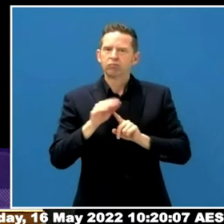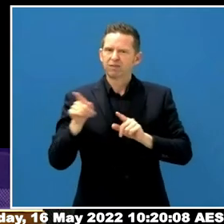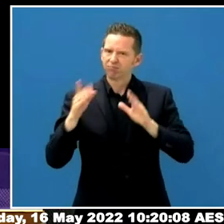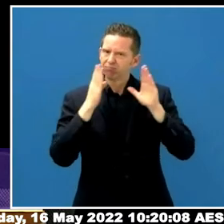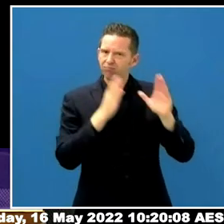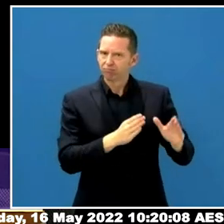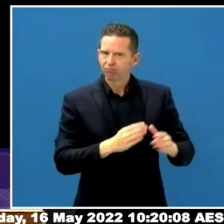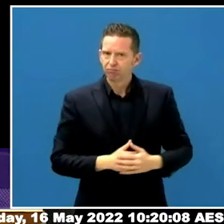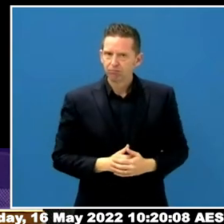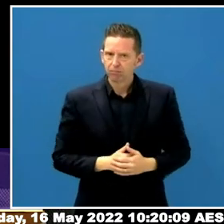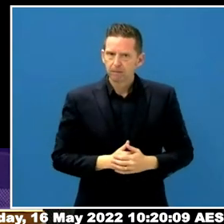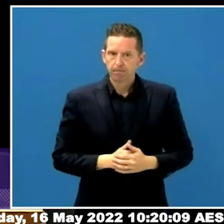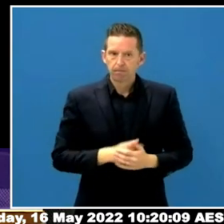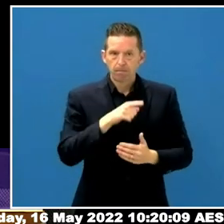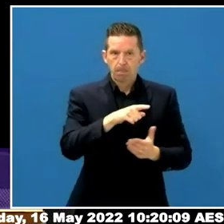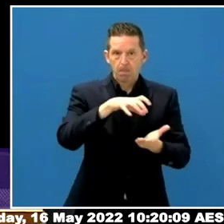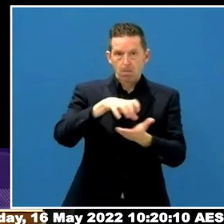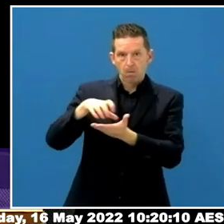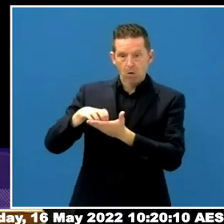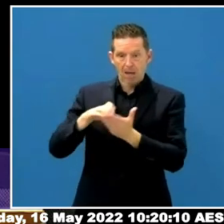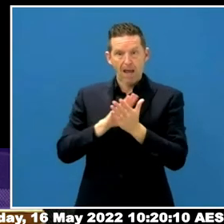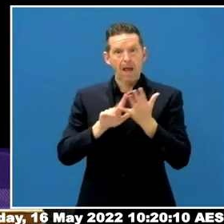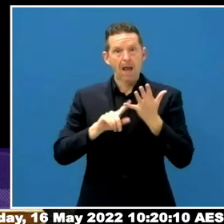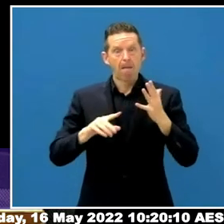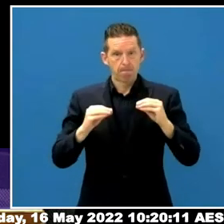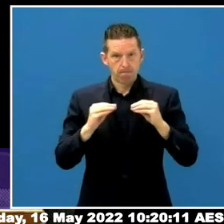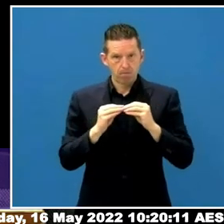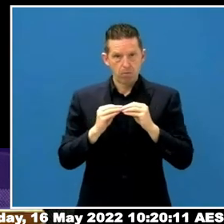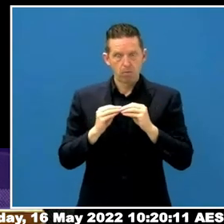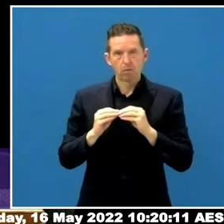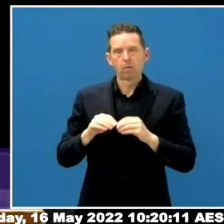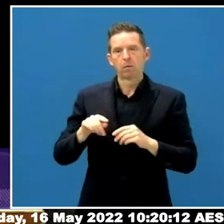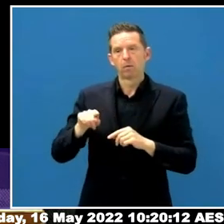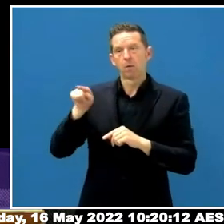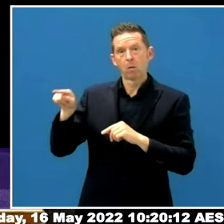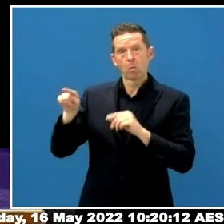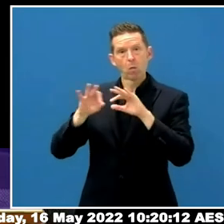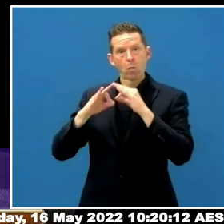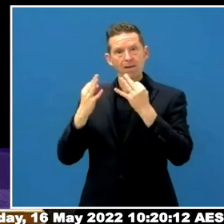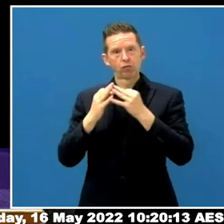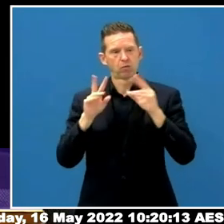Currently, those hubs are referred to by Afford as "Lifestyle centres."